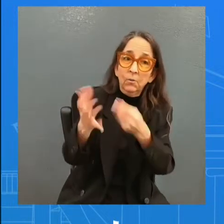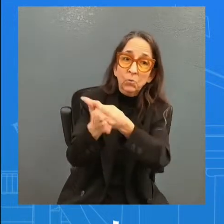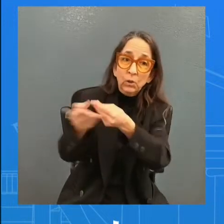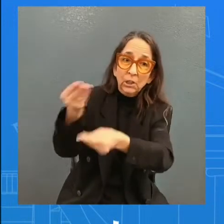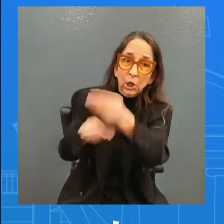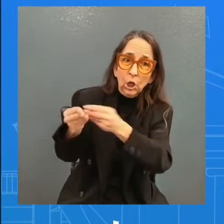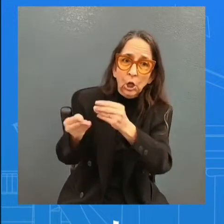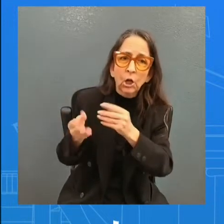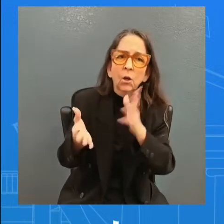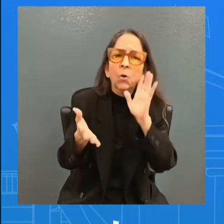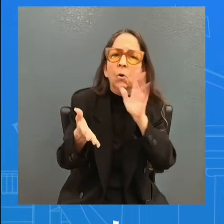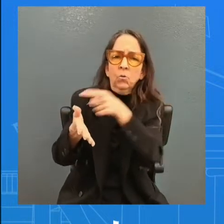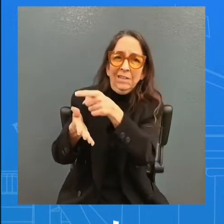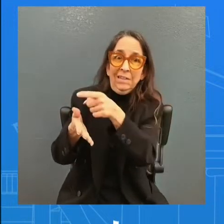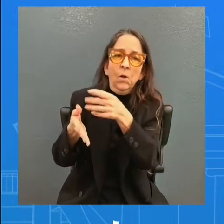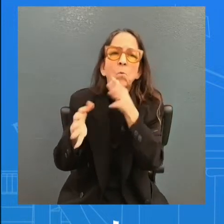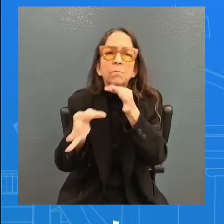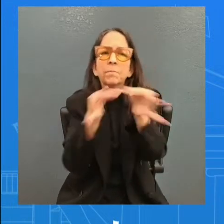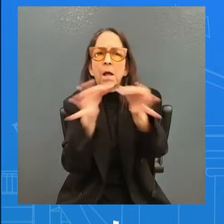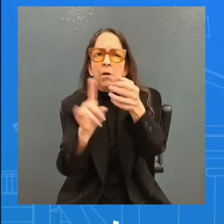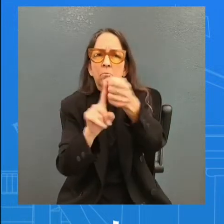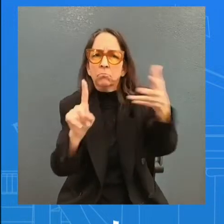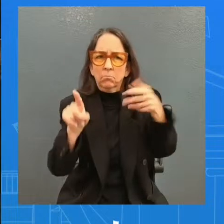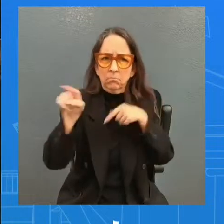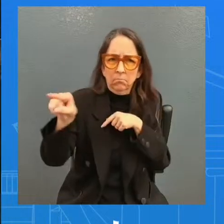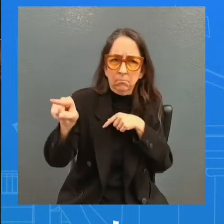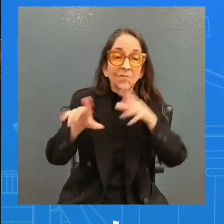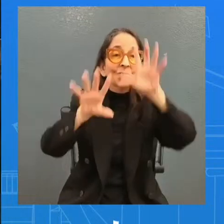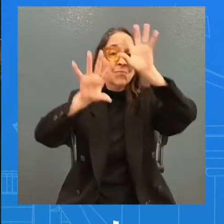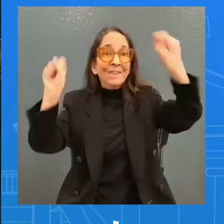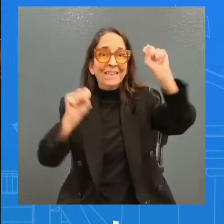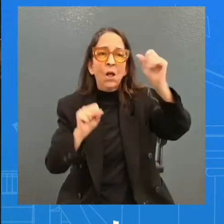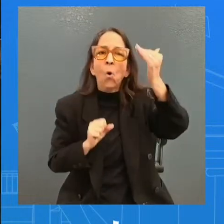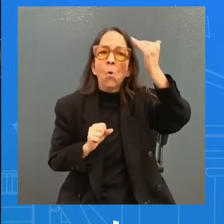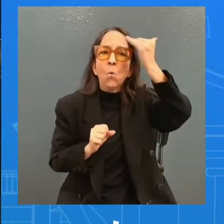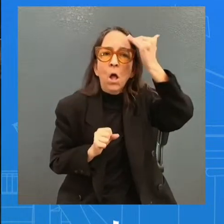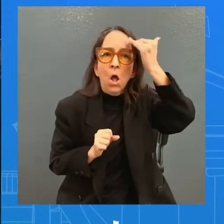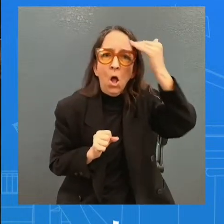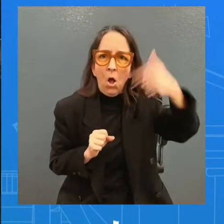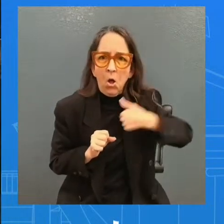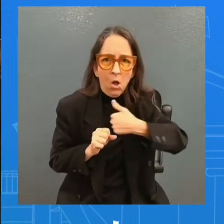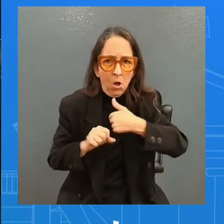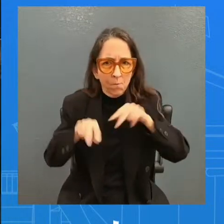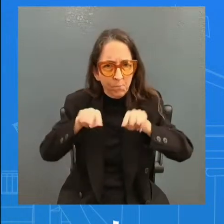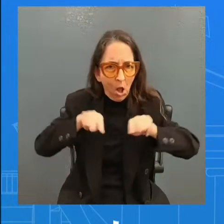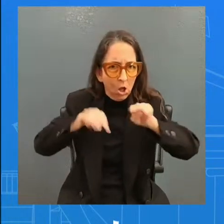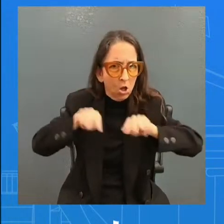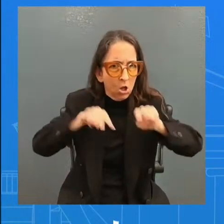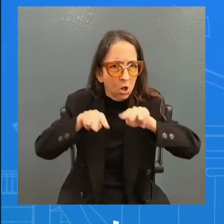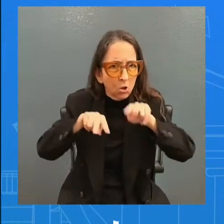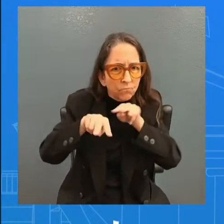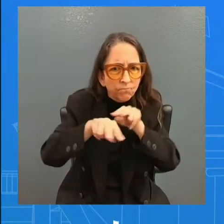and we’re certainly closely tracking the incident. The Press: Do you know of any taxpayer information or any PII -- Ms. Jean-Pierre: I would have to -- The Press: -- has been compromised? Ms. Jean-Pierre: I would have to refer you